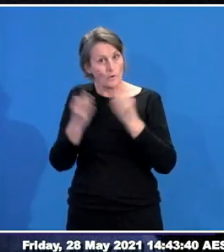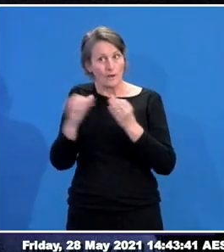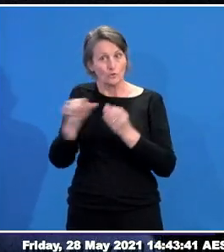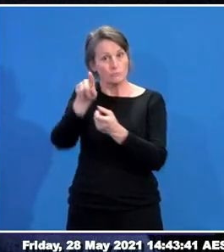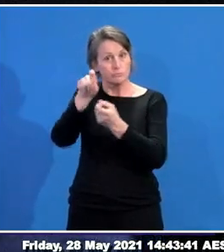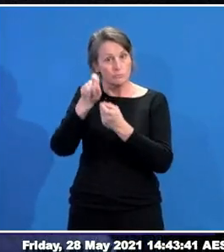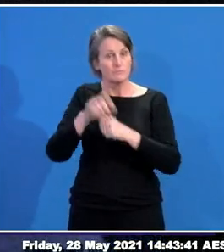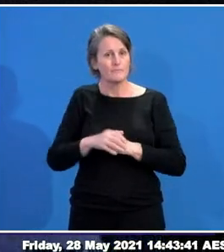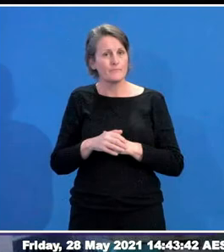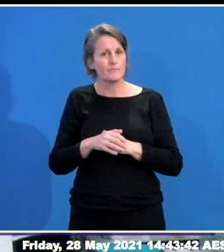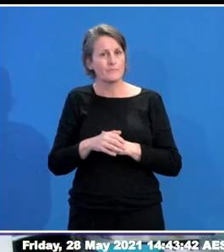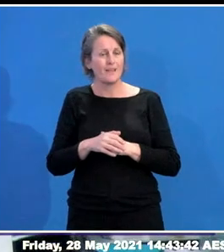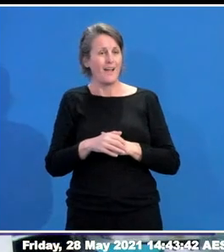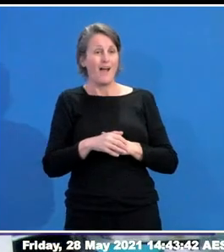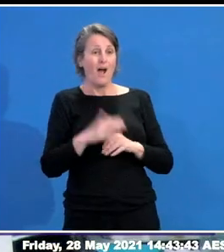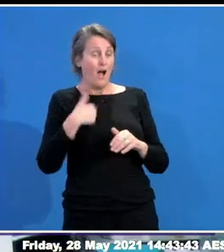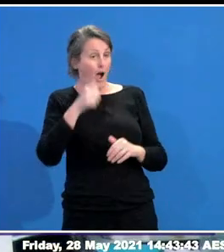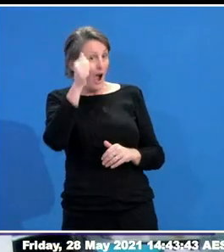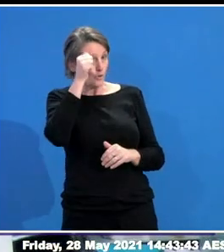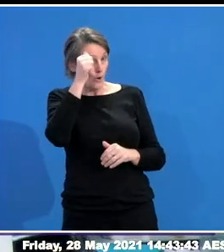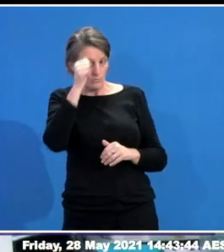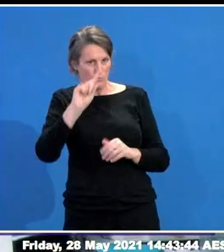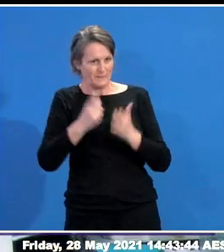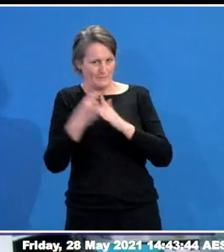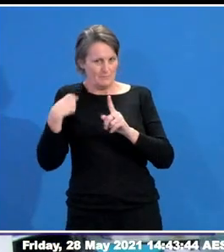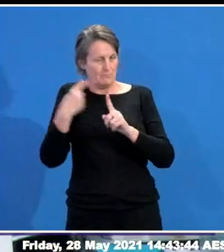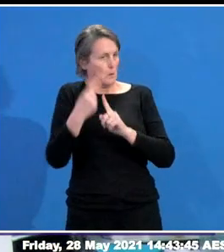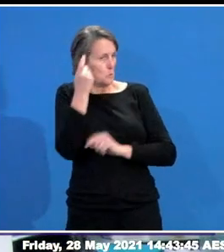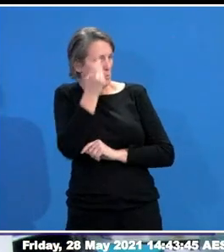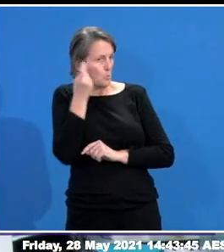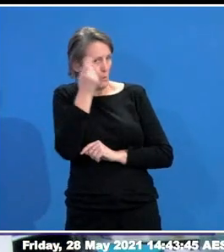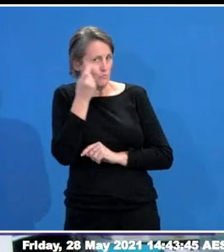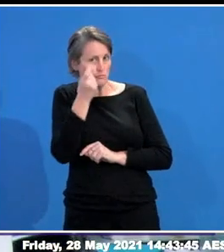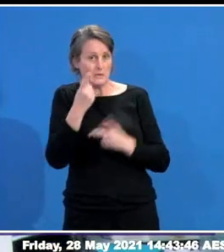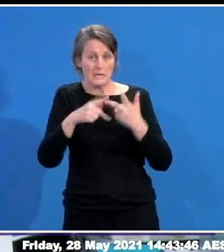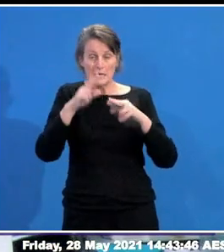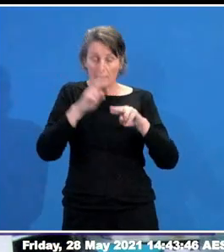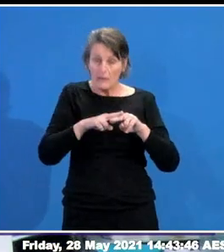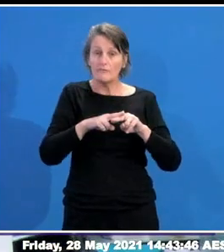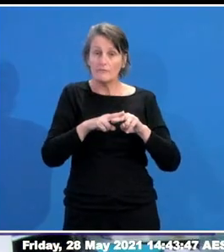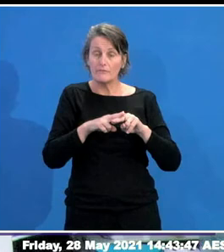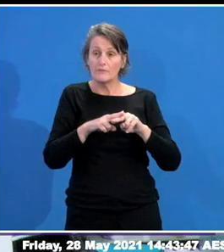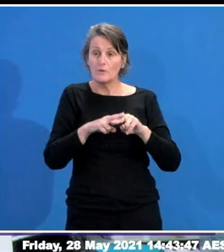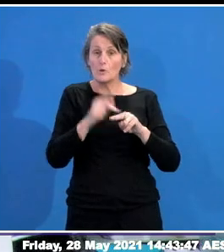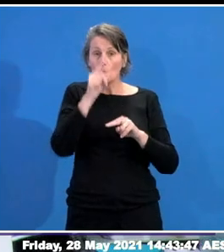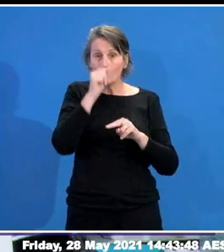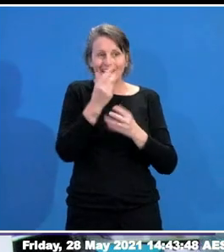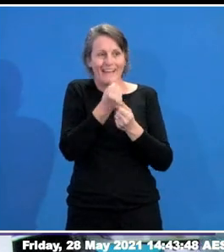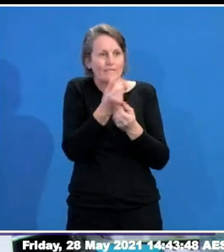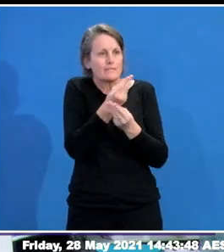Yes, I'm not seeking to be critical of what has been done to date, but I'm just wondering whether there is room for something more prescriptive,